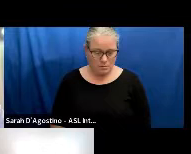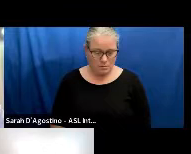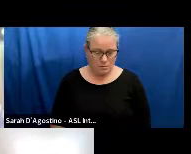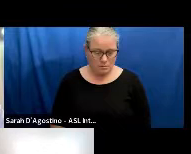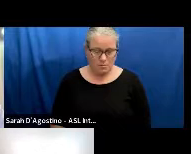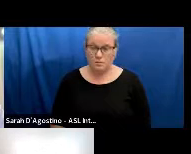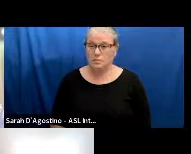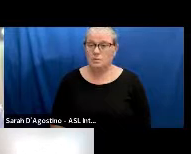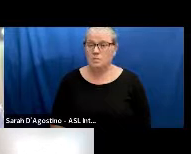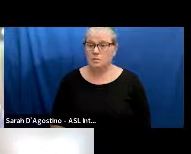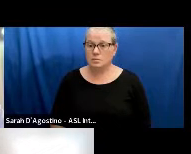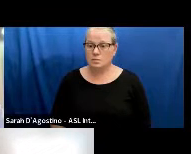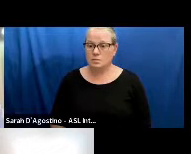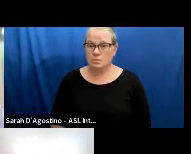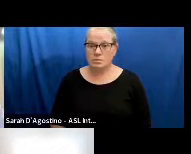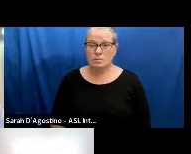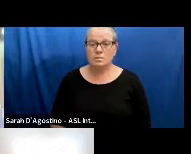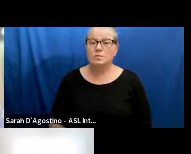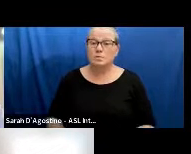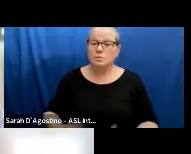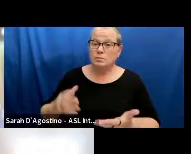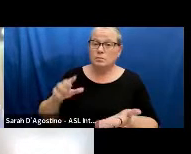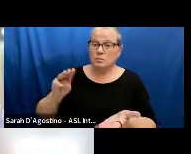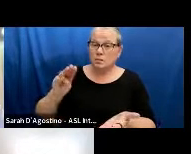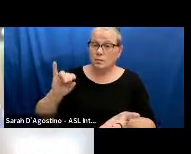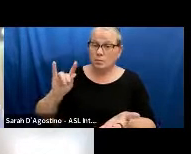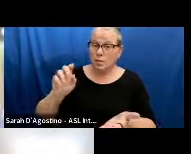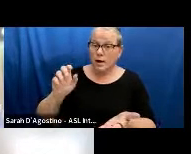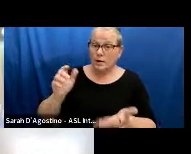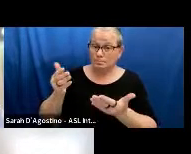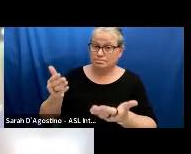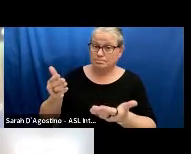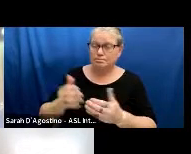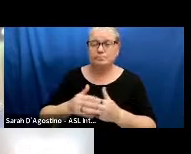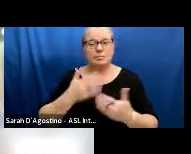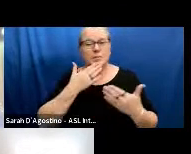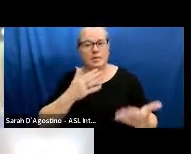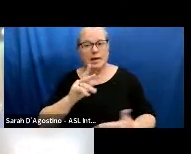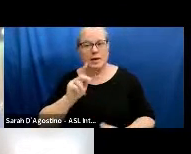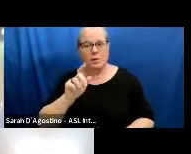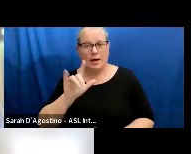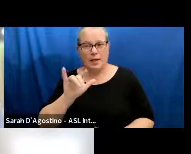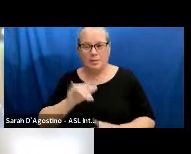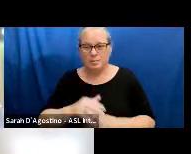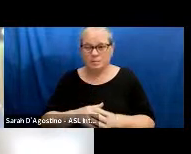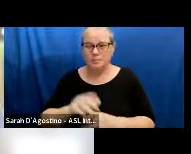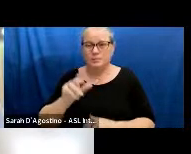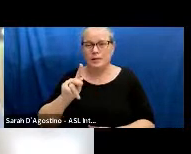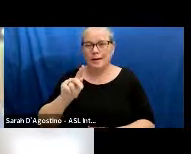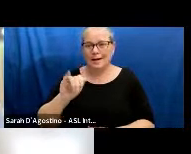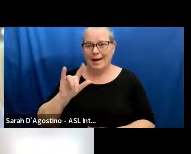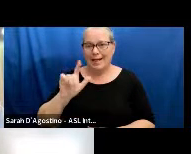okay mike go ahead okay thanks kelly good afternoon everyone and welcome to today's